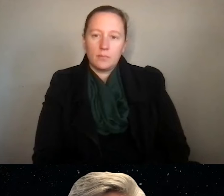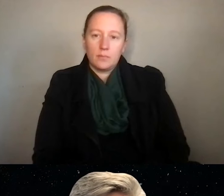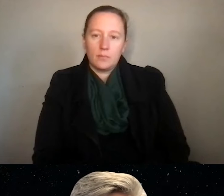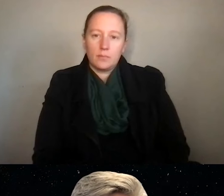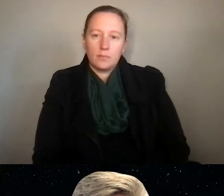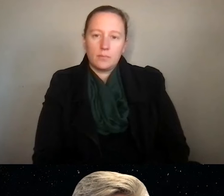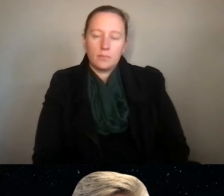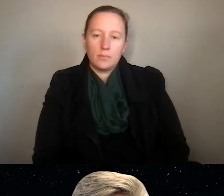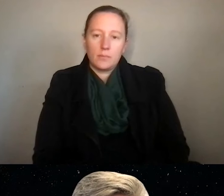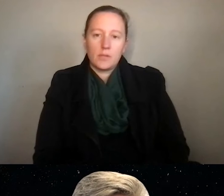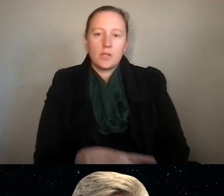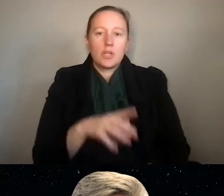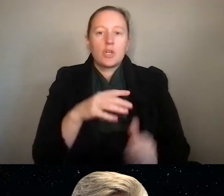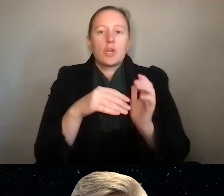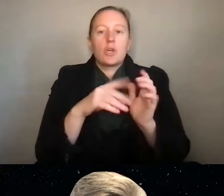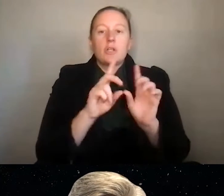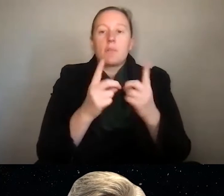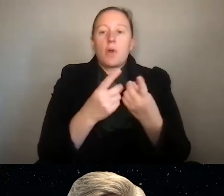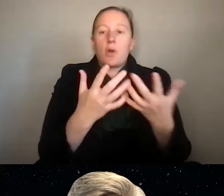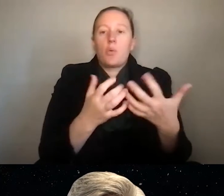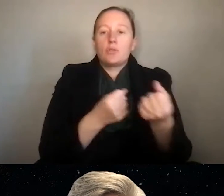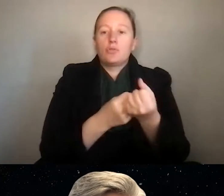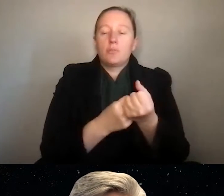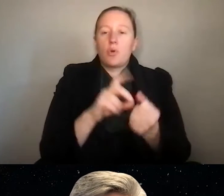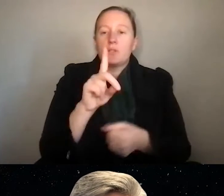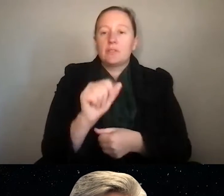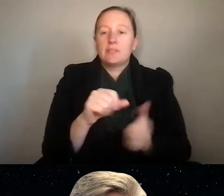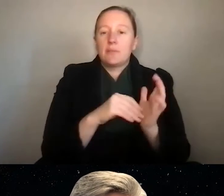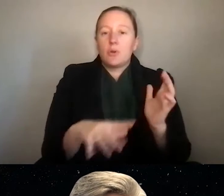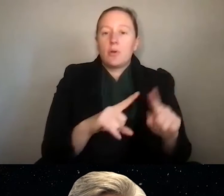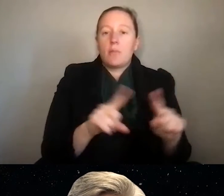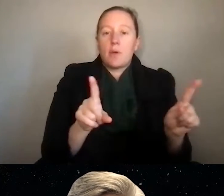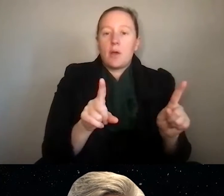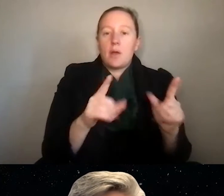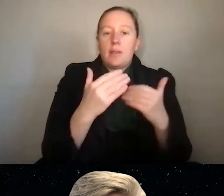which often want to support their disabled students, but they have limited